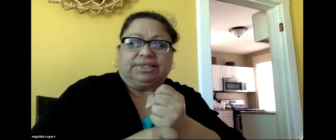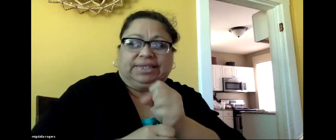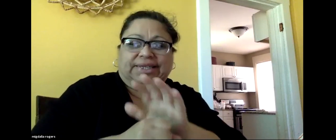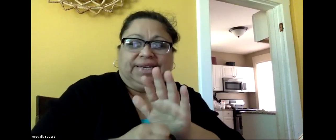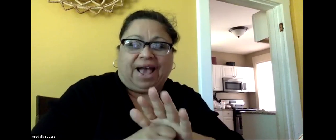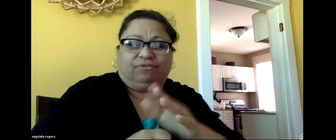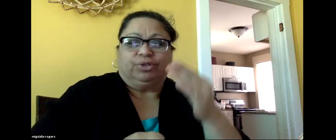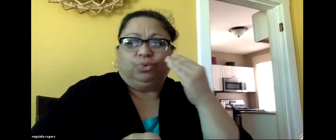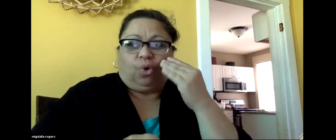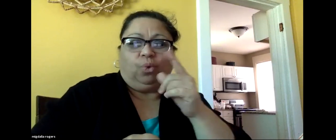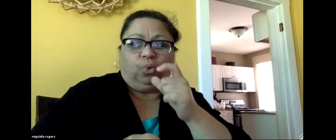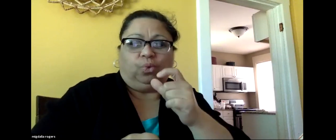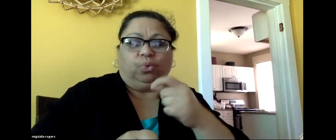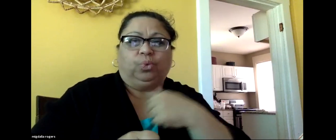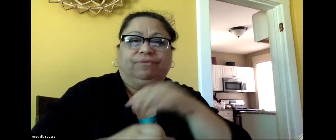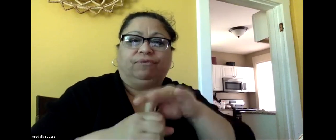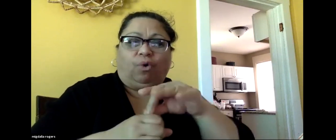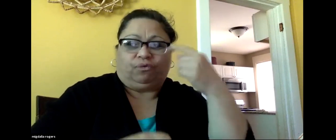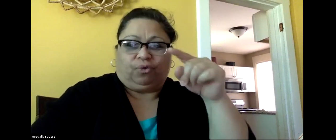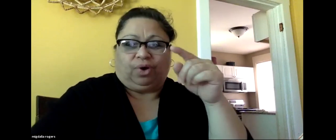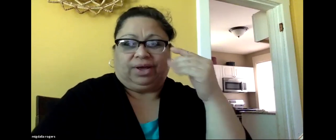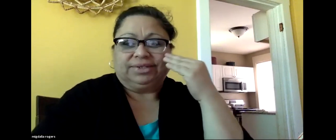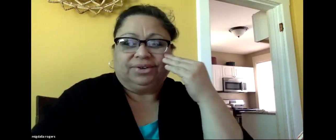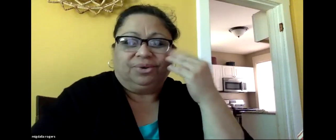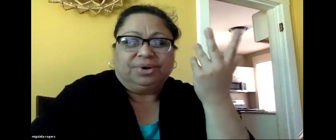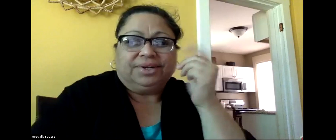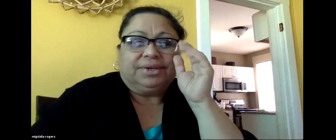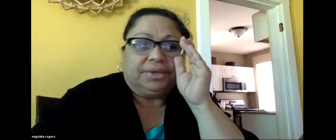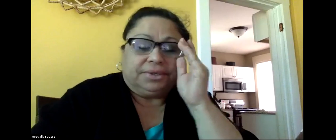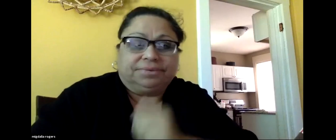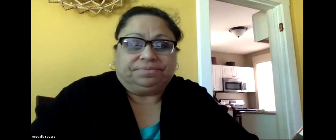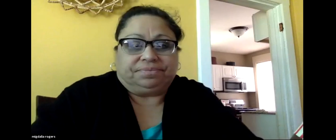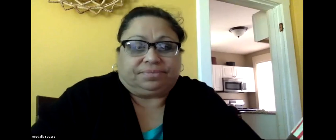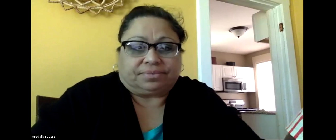So is it well trusted enough? For the voting process?